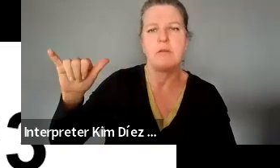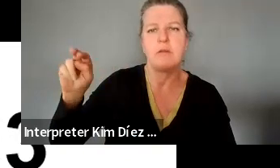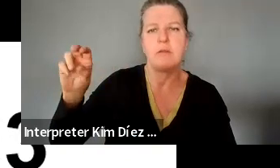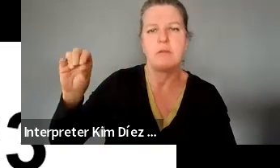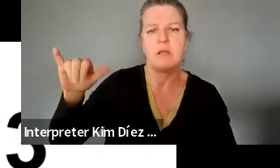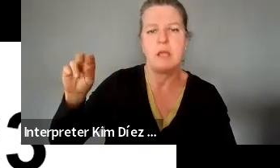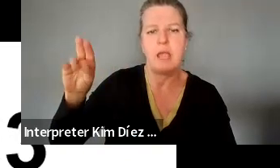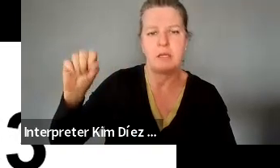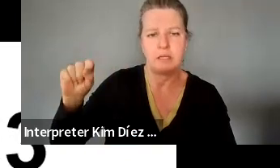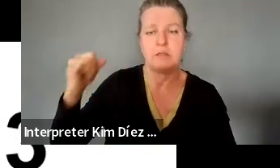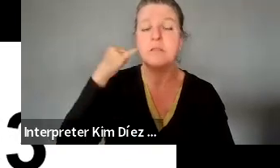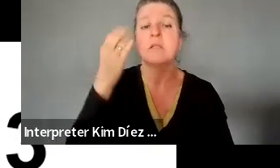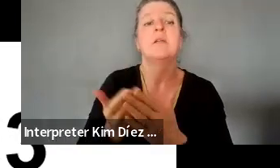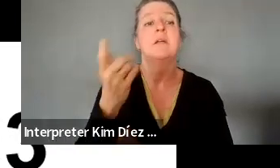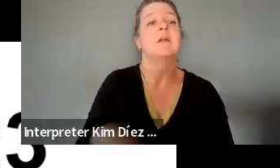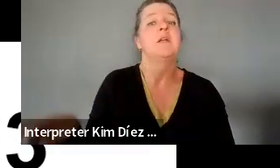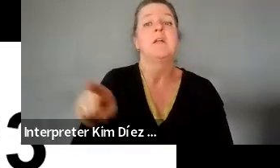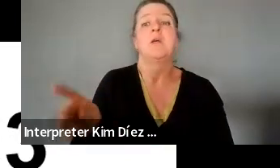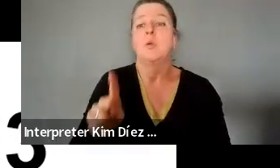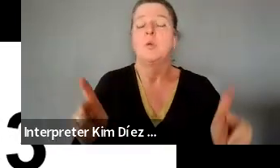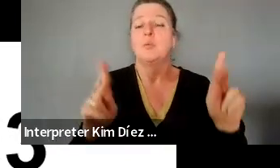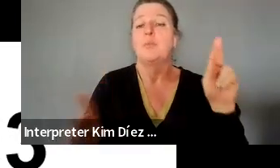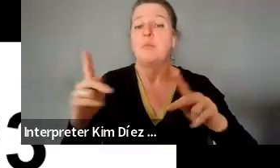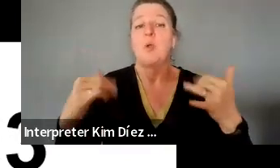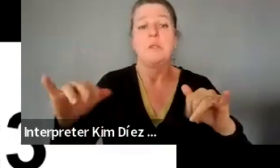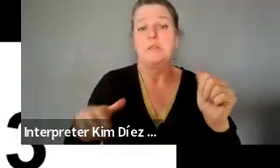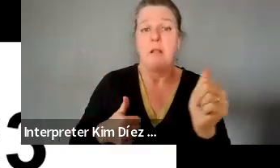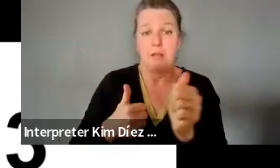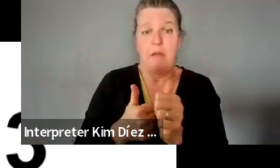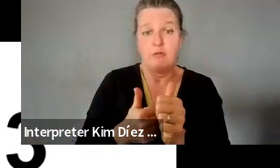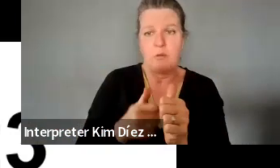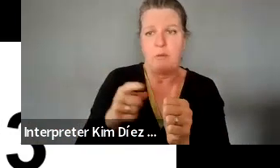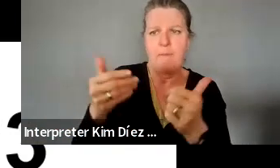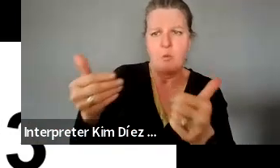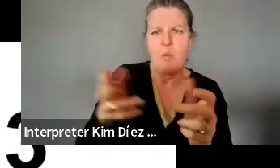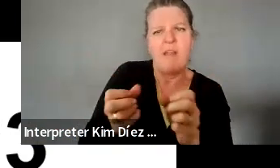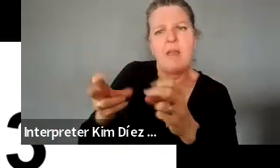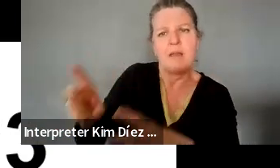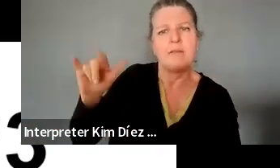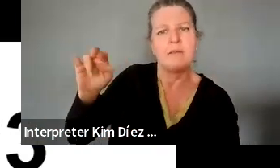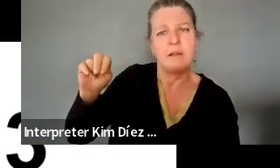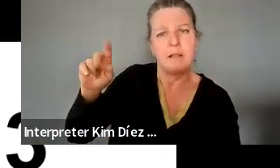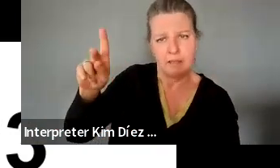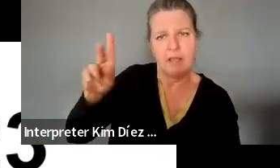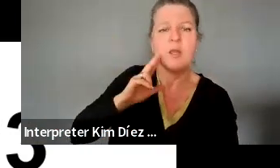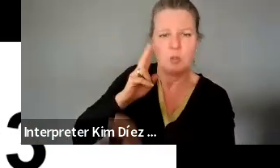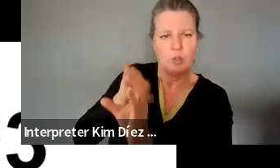some folks who are still catching up could go ahead and join OER Commons, which will be required